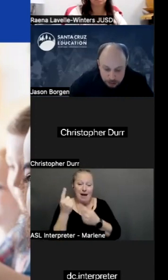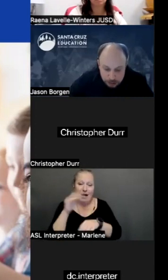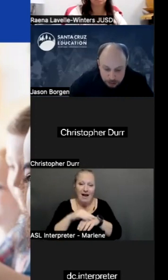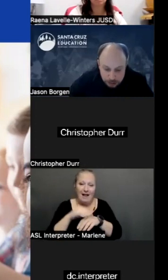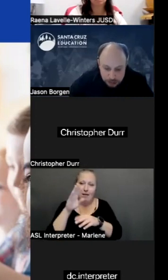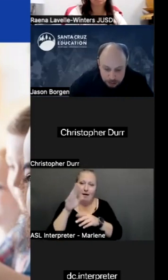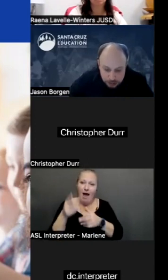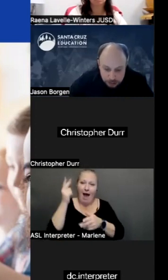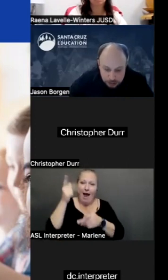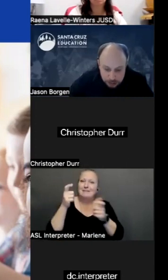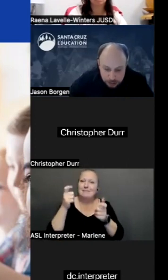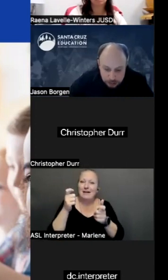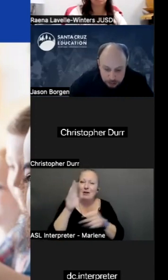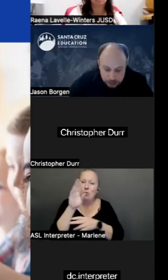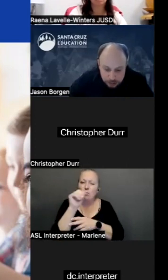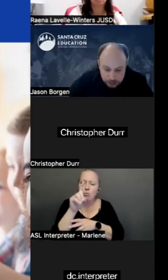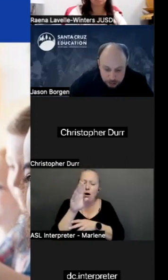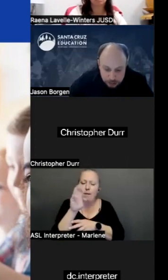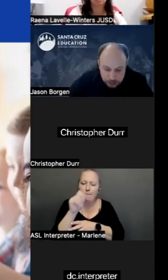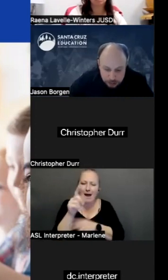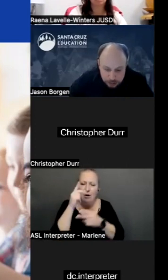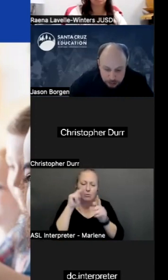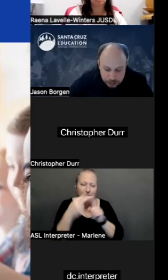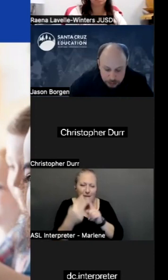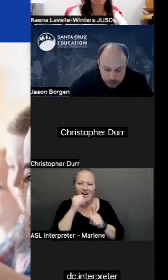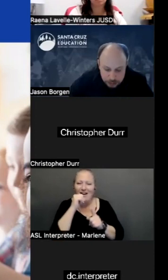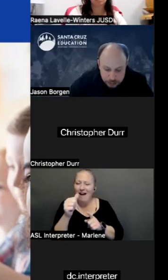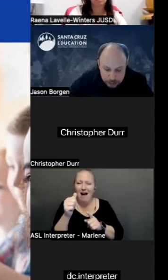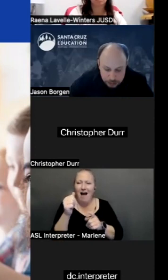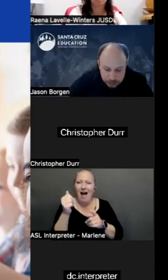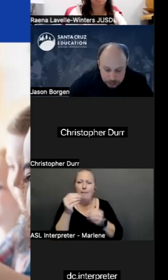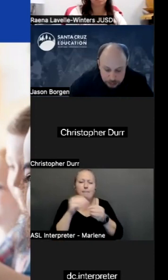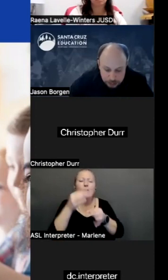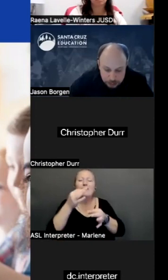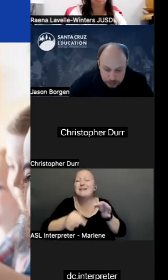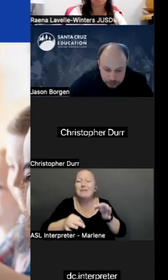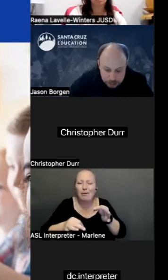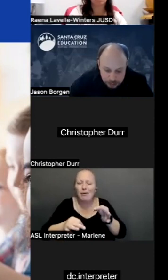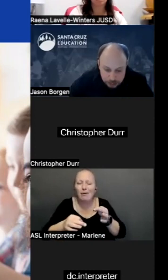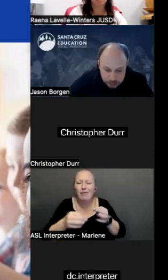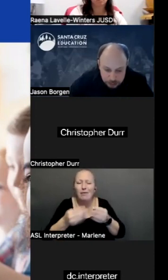not in that last mile, not in simplifying the equation set for the individual user to have